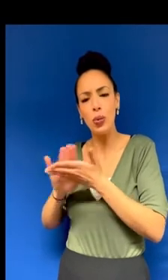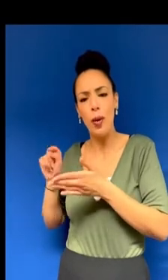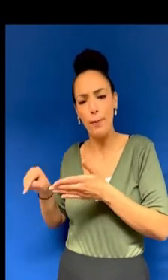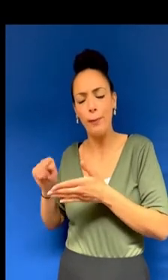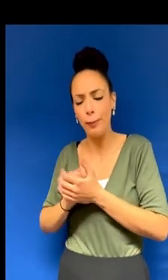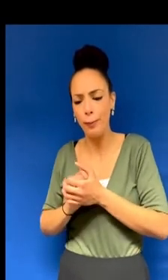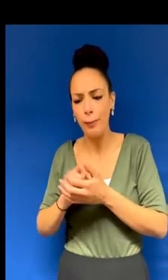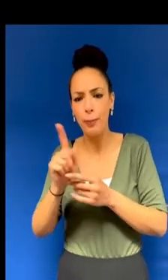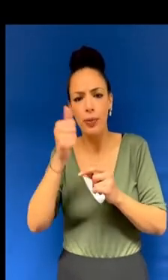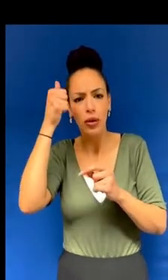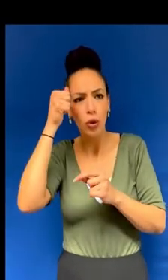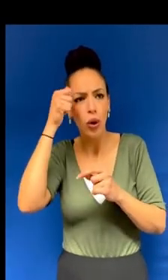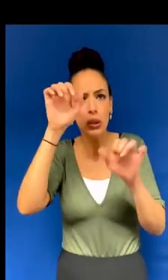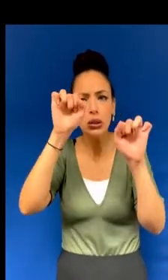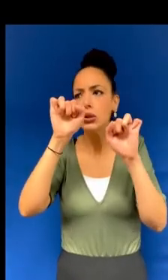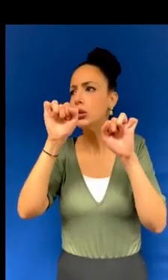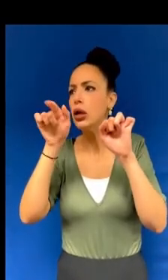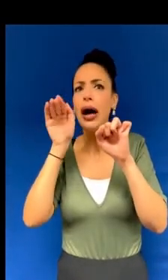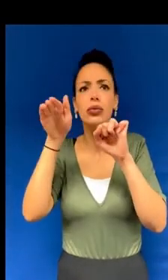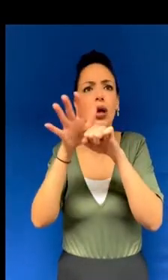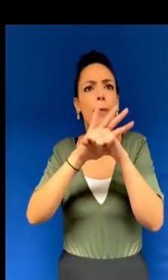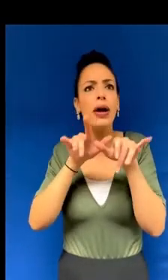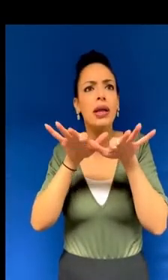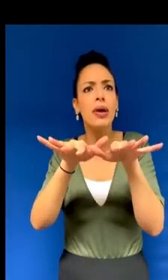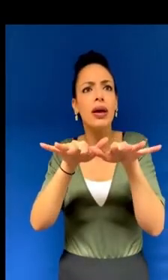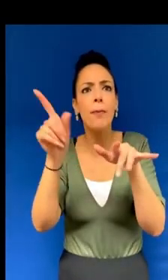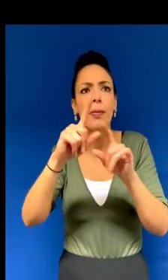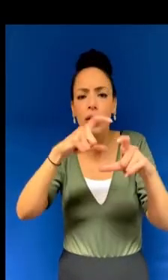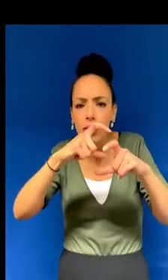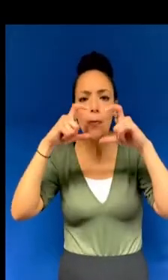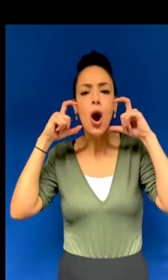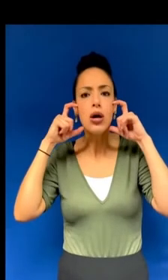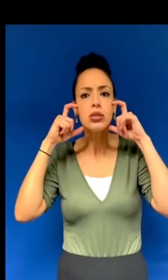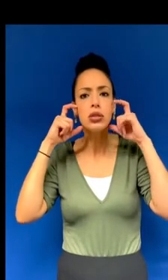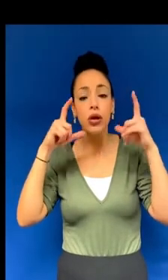name is Ayat. I'm in Year 12. I'm 16, and I've also spent the majority of my life in Newham.